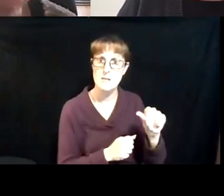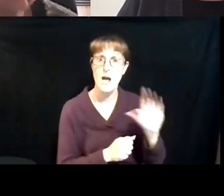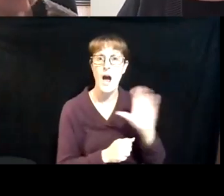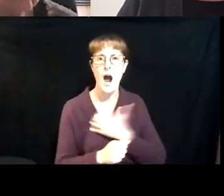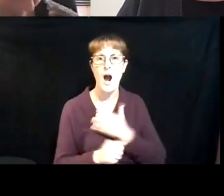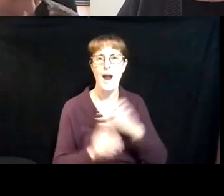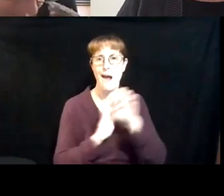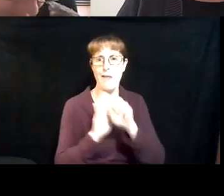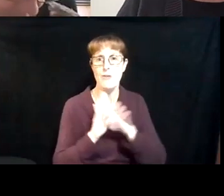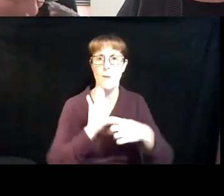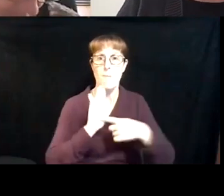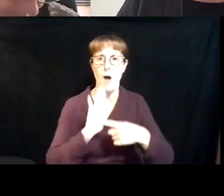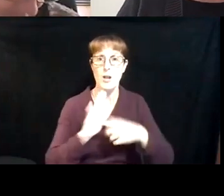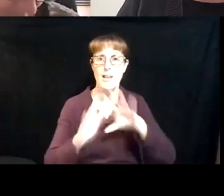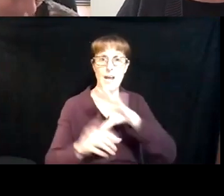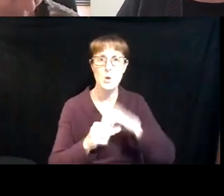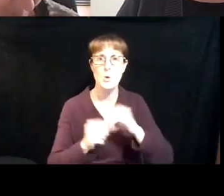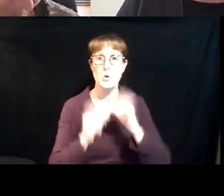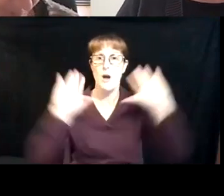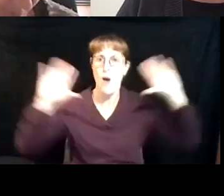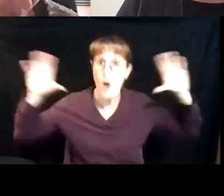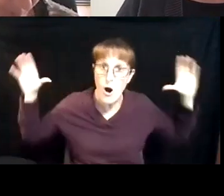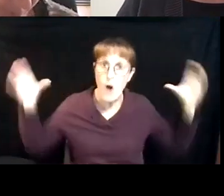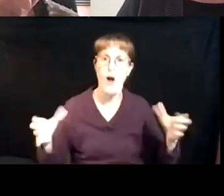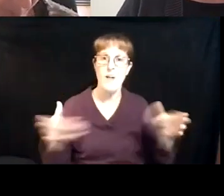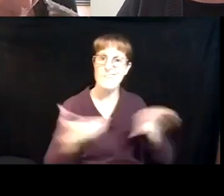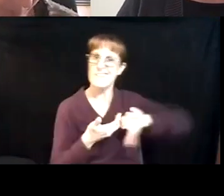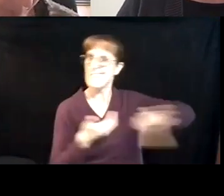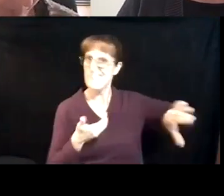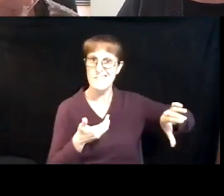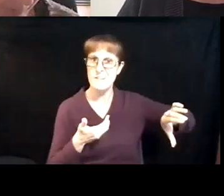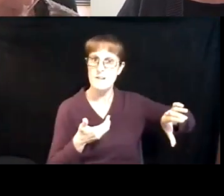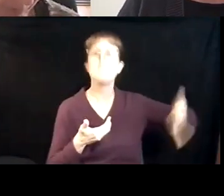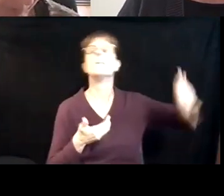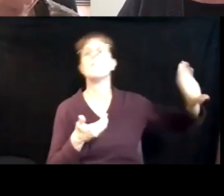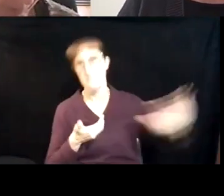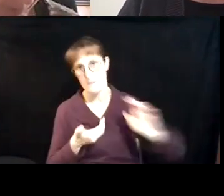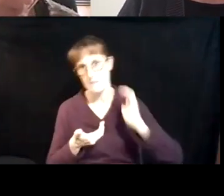It's worthless because we are not engaging the entire community.